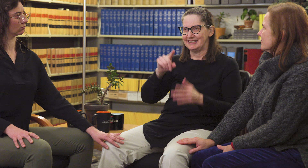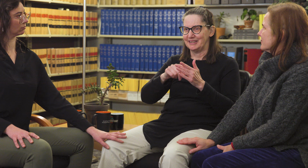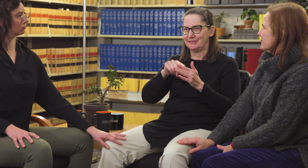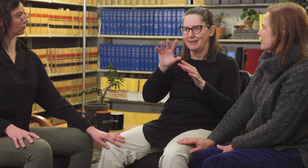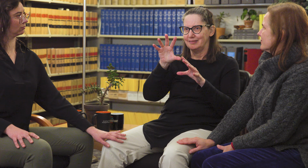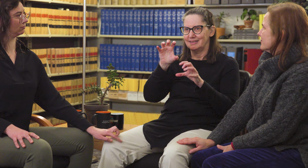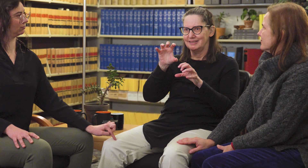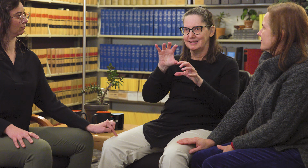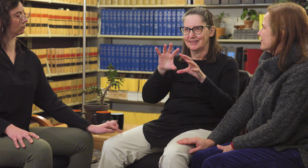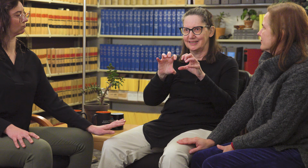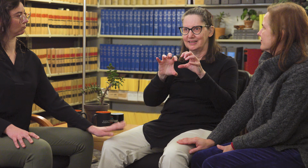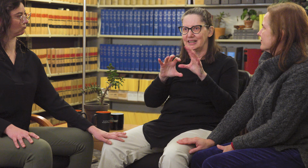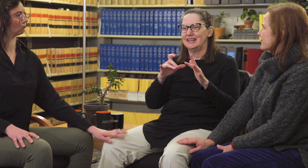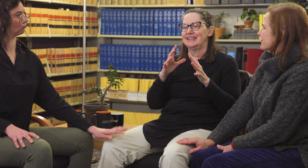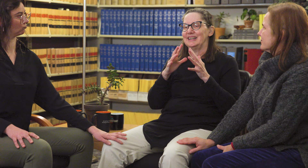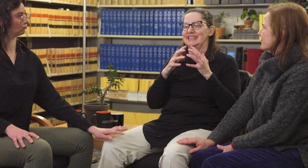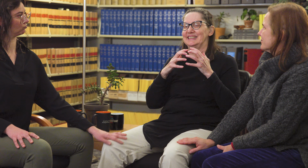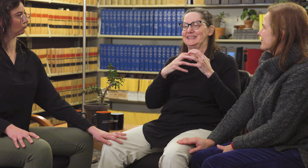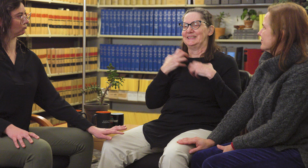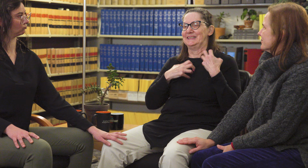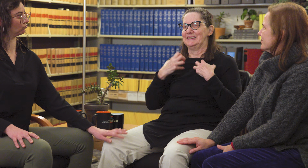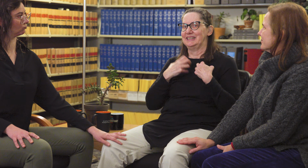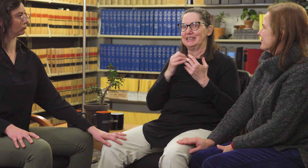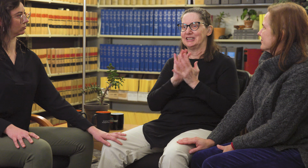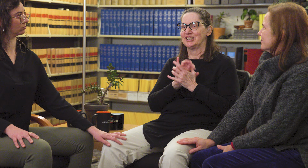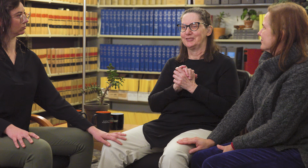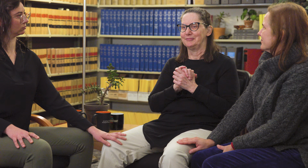No, it freezes, it glitches, it’s choppy, which can be frustrating.